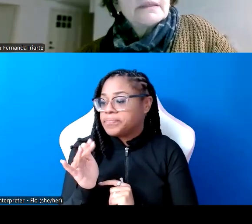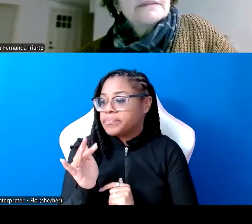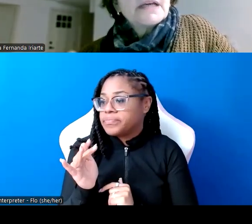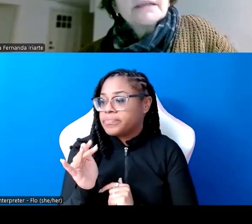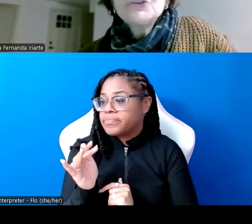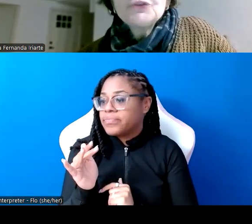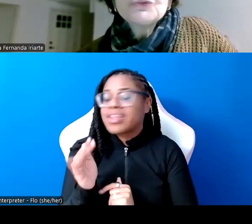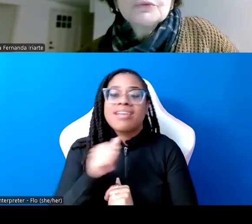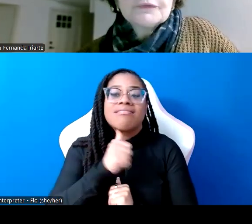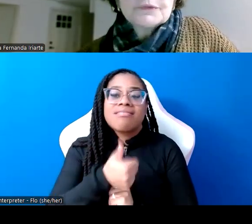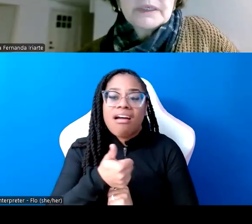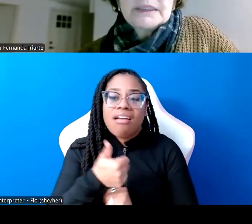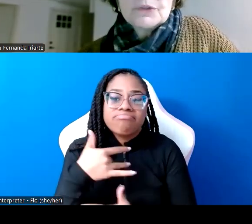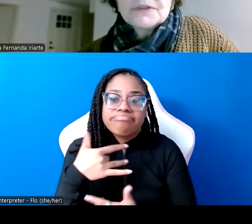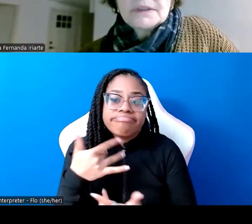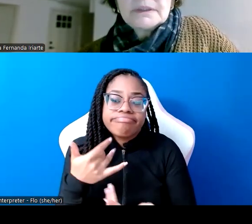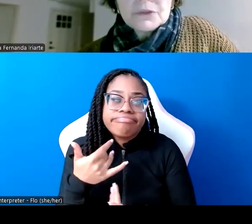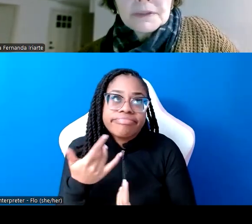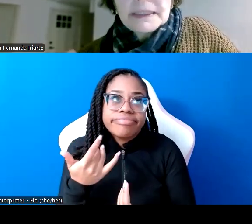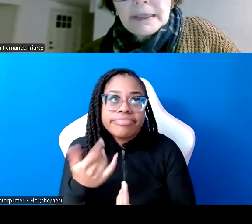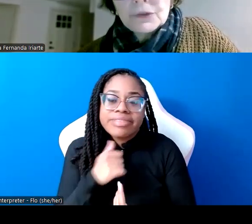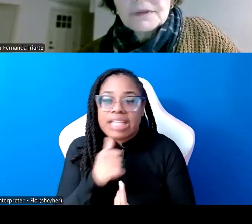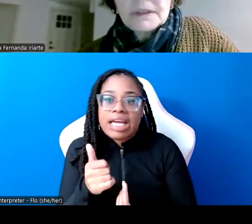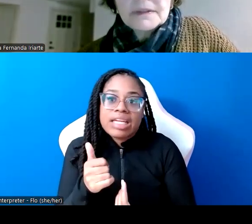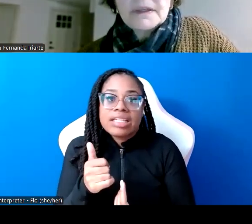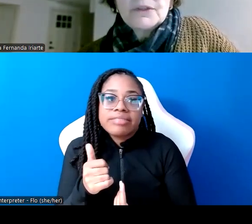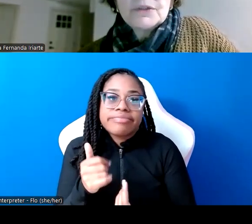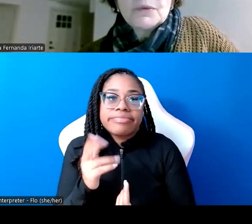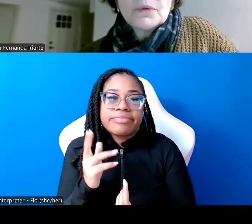It's not unusual for a nursing nursing agency to say to you,